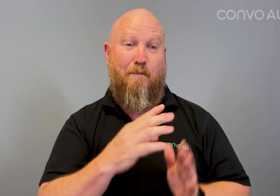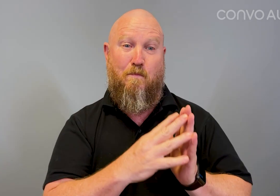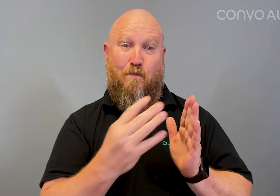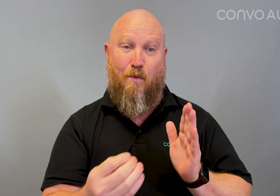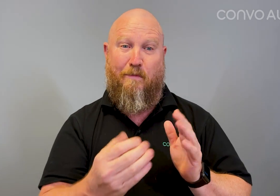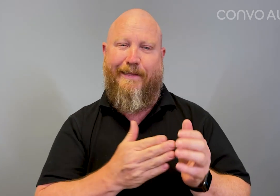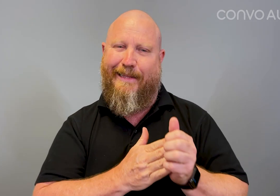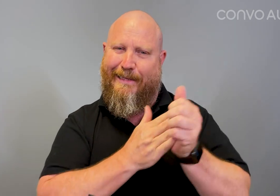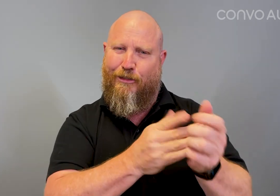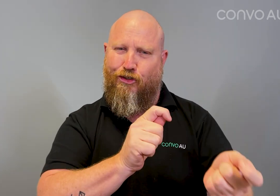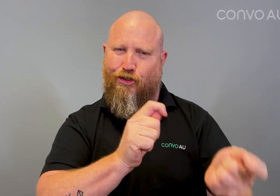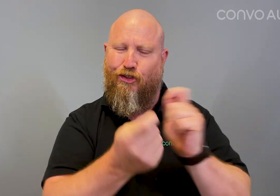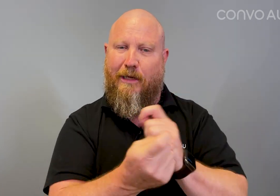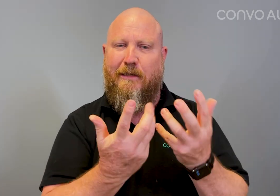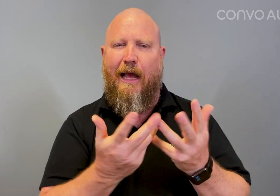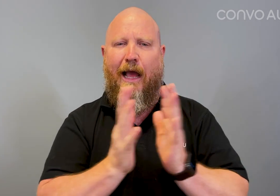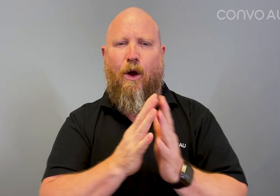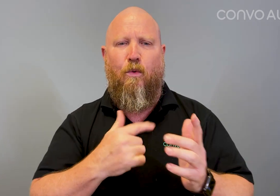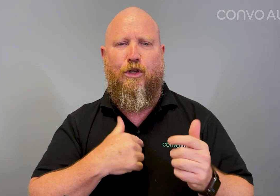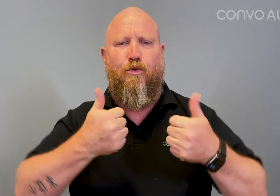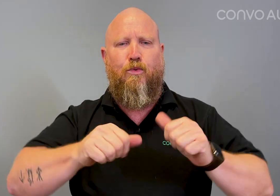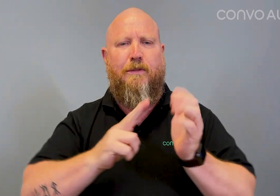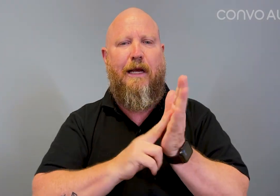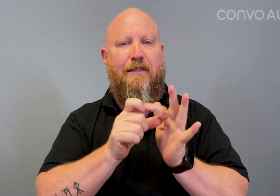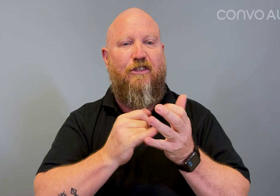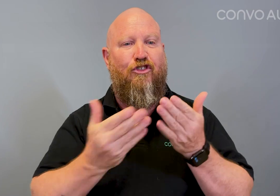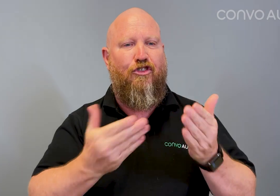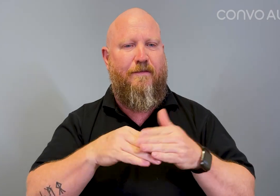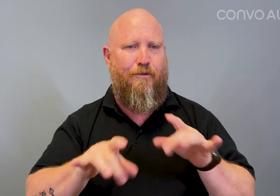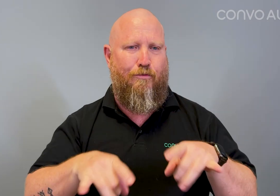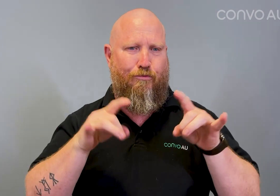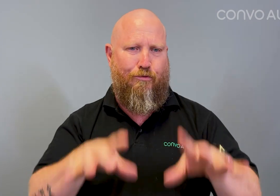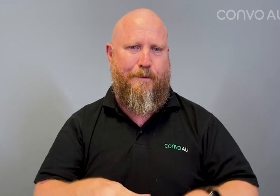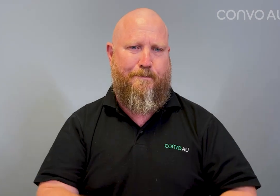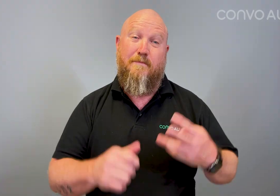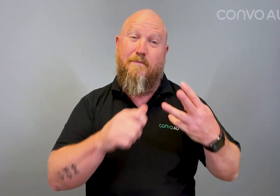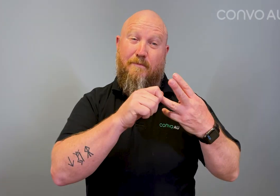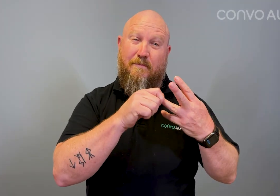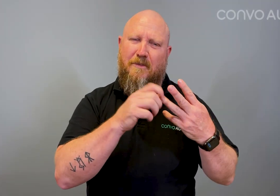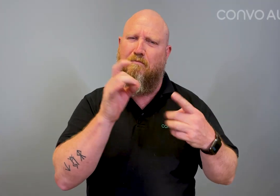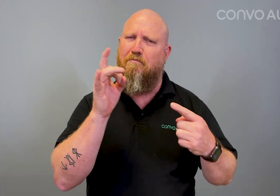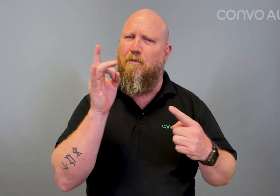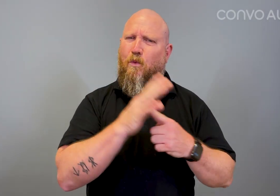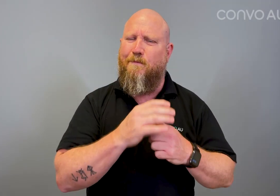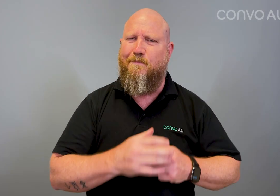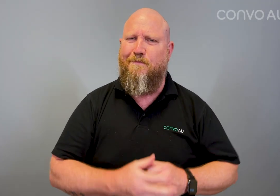and lead this change in how we use NDIS services in Australia. 3. Lastly, but very importantly,